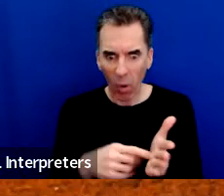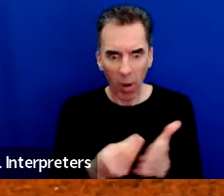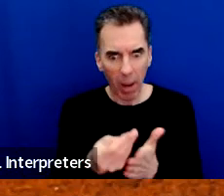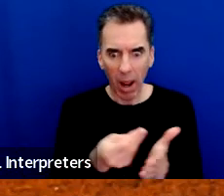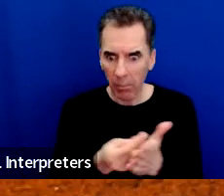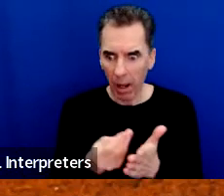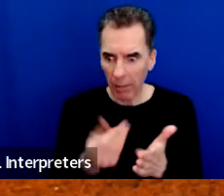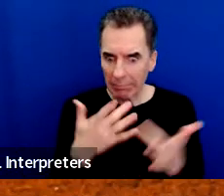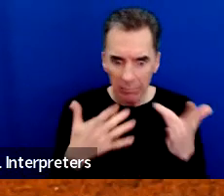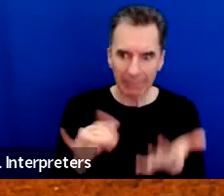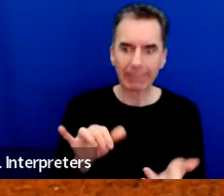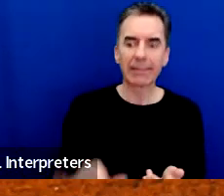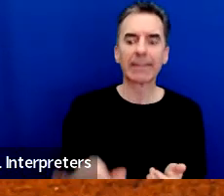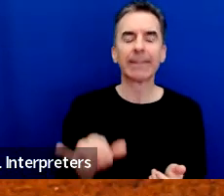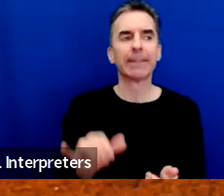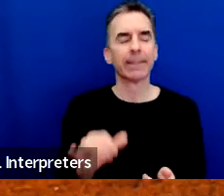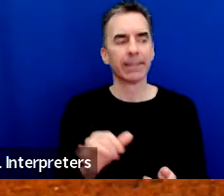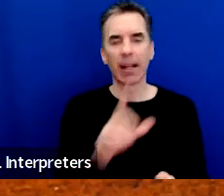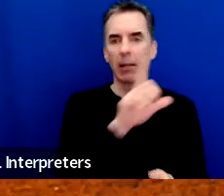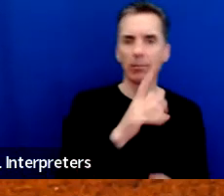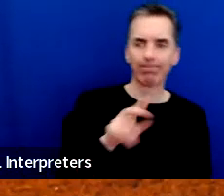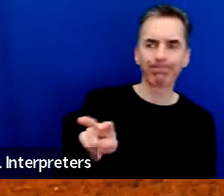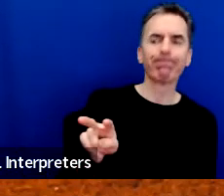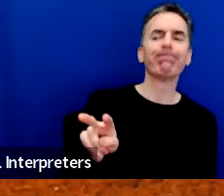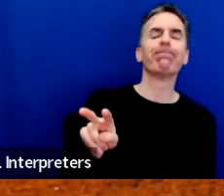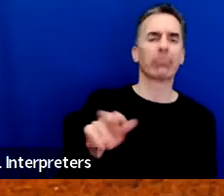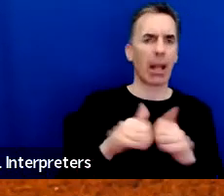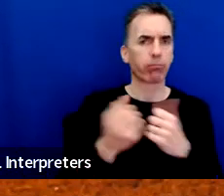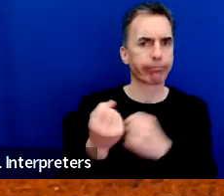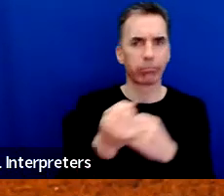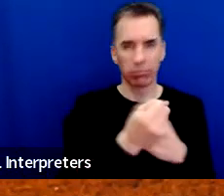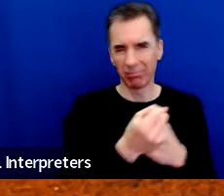the hardships that so many of our students have faced during the pandemic. So all of those things,